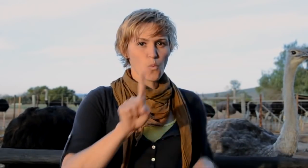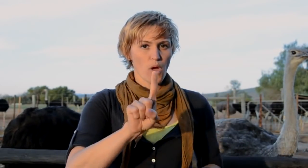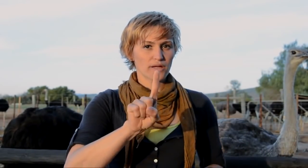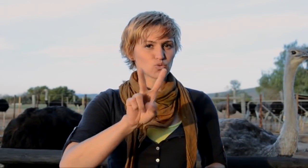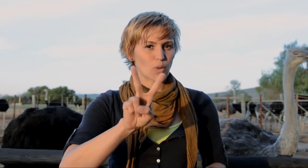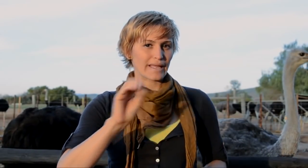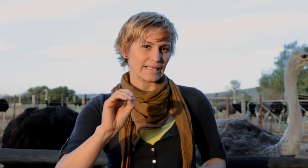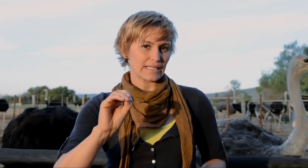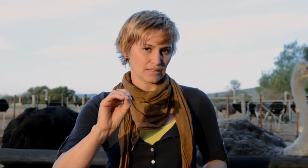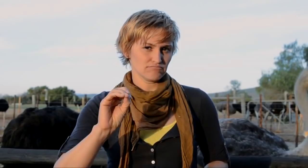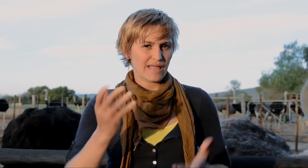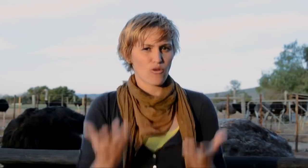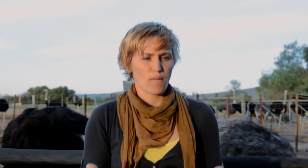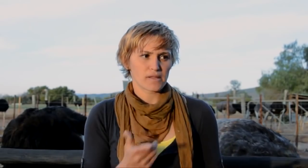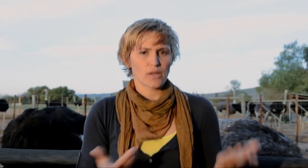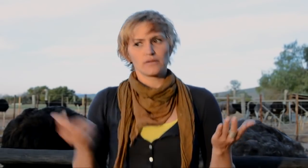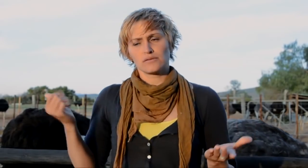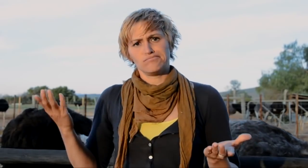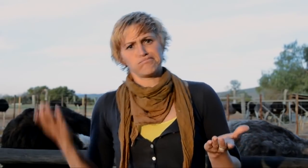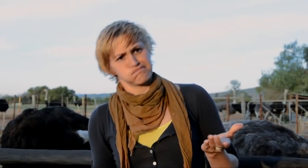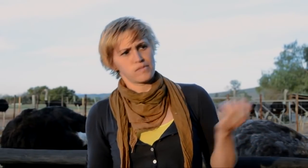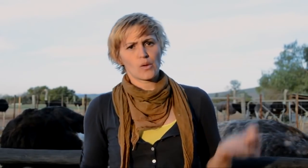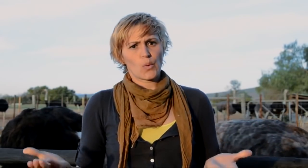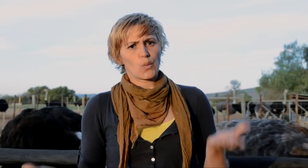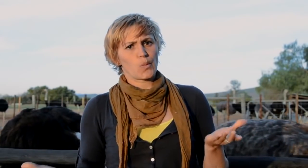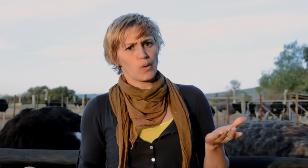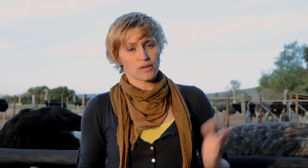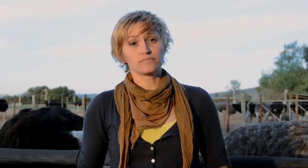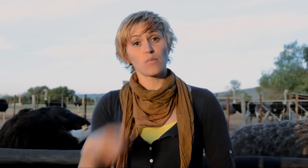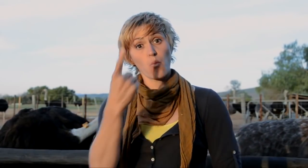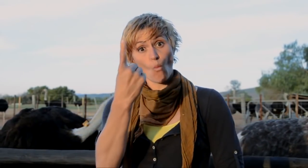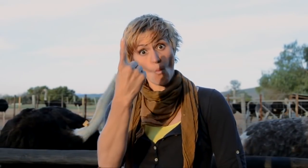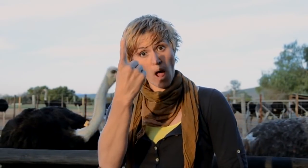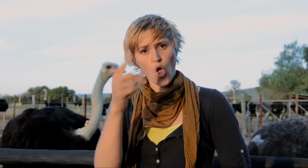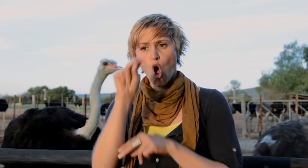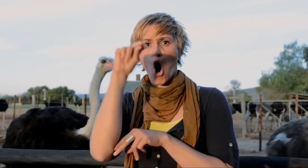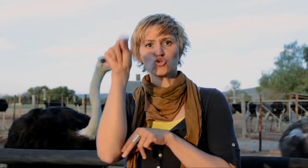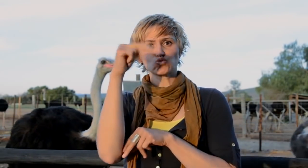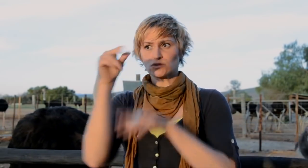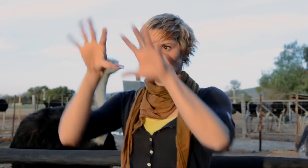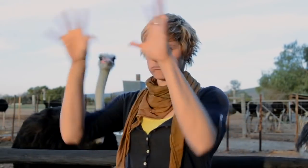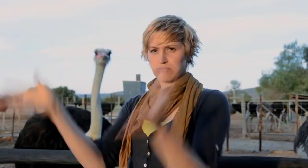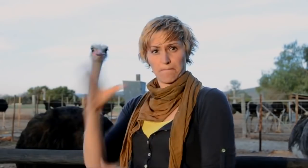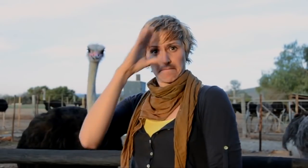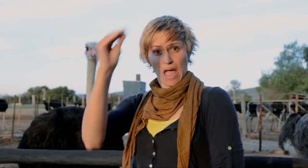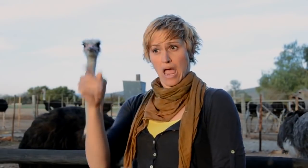The female weighs around 120 kgs. A male ostrich’s feathers are valuable.